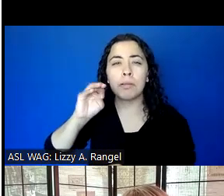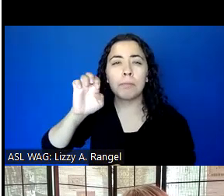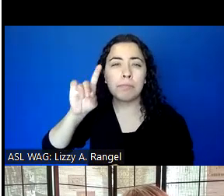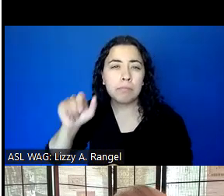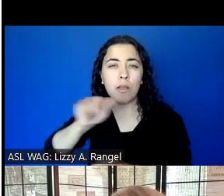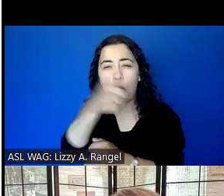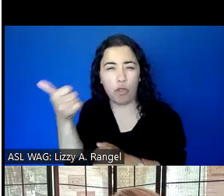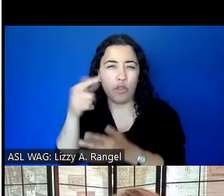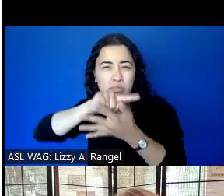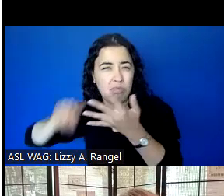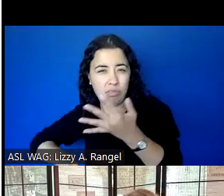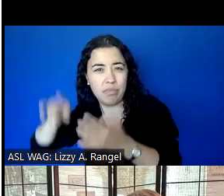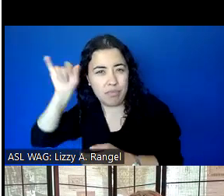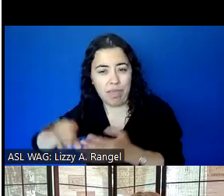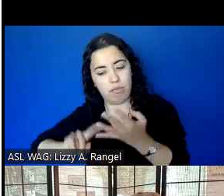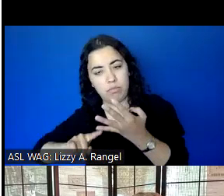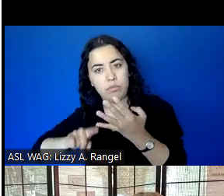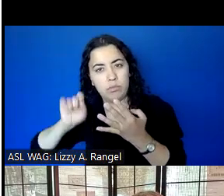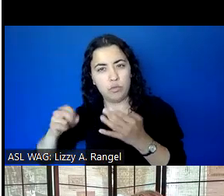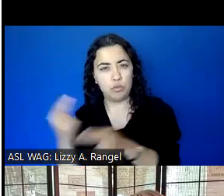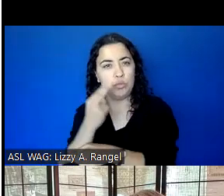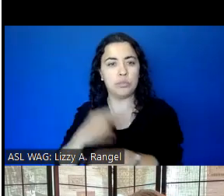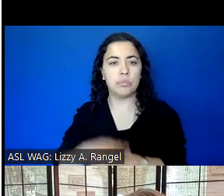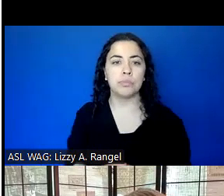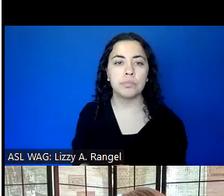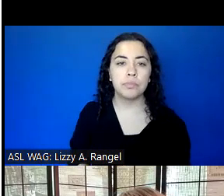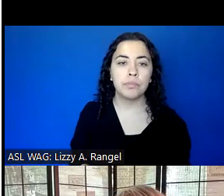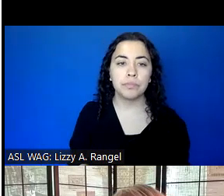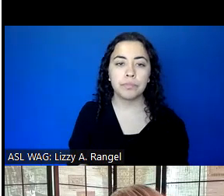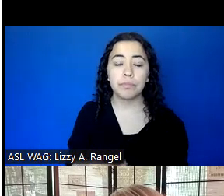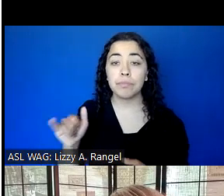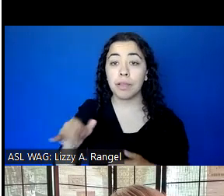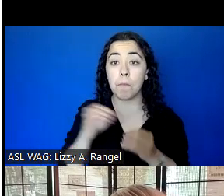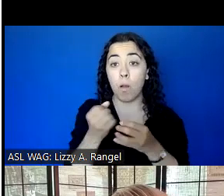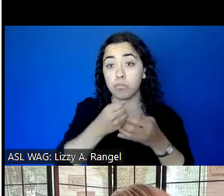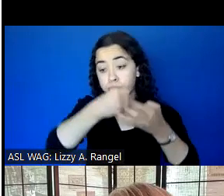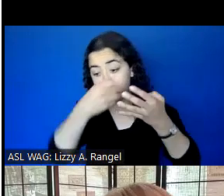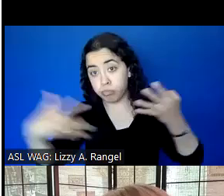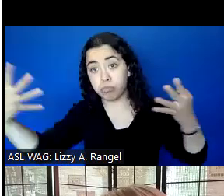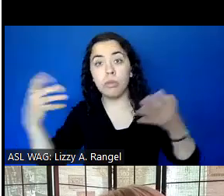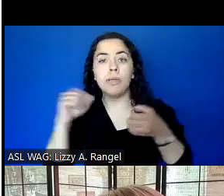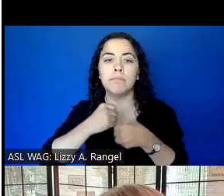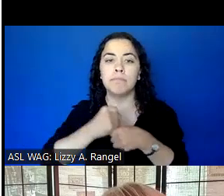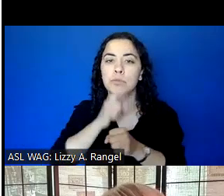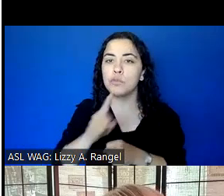from page to page. You know, making sure that it's understandable. And then Robust. And a lot of the